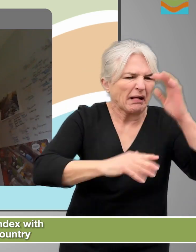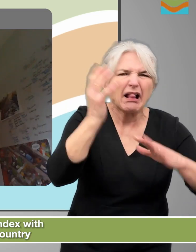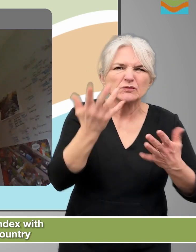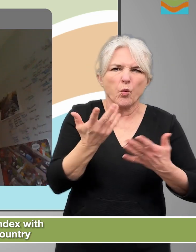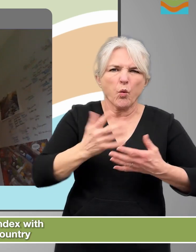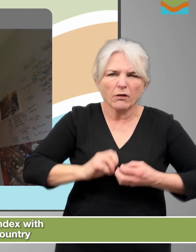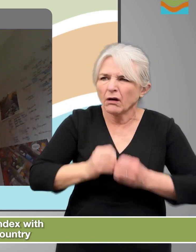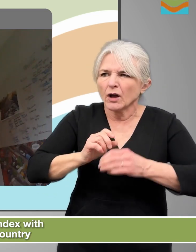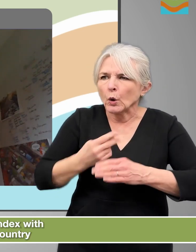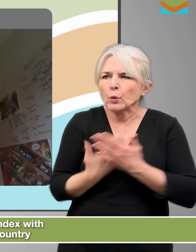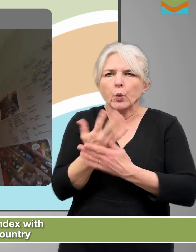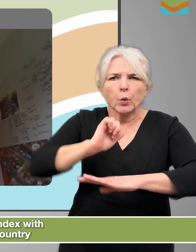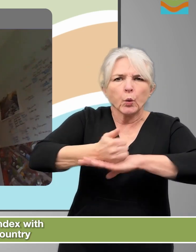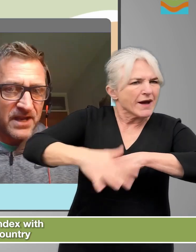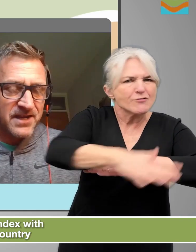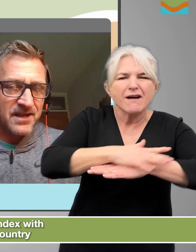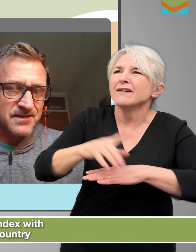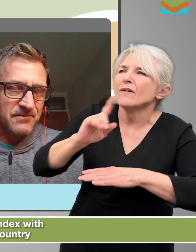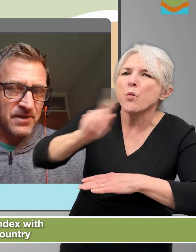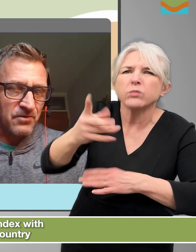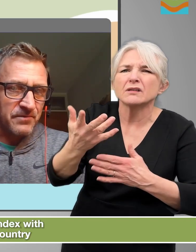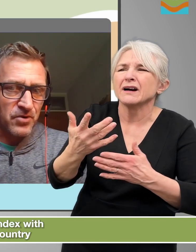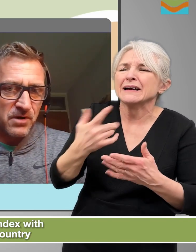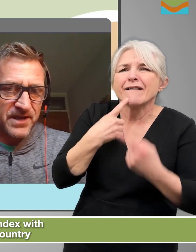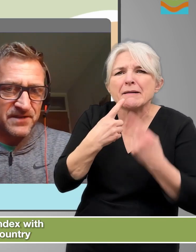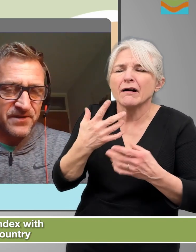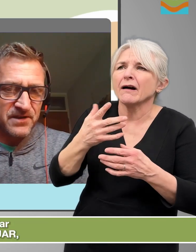And now we have a digital geo index with all the borehole data for the country